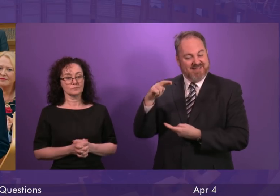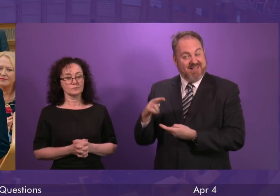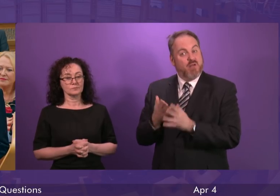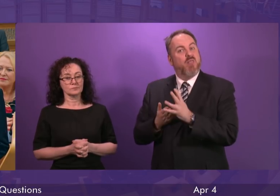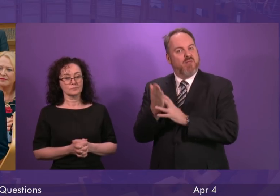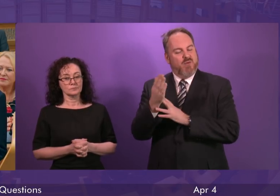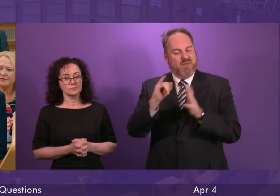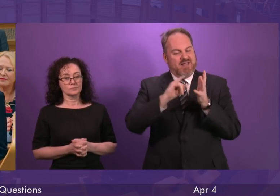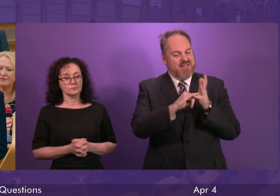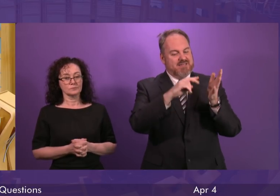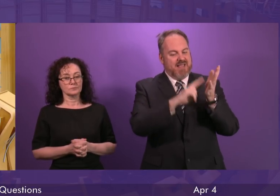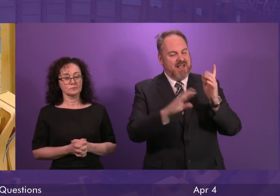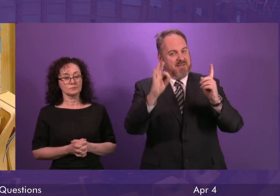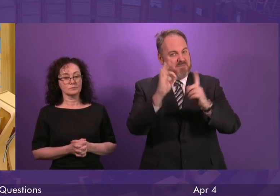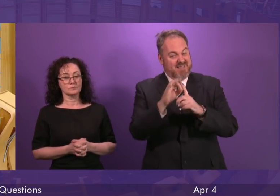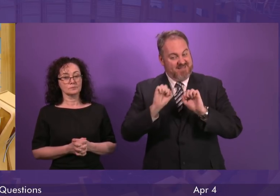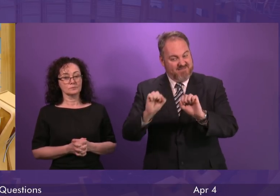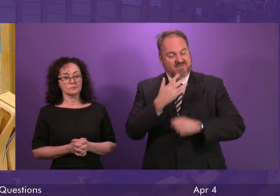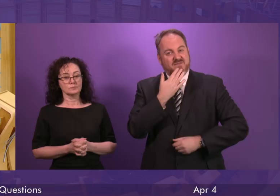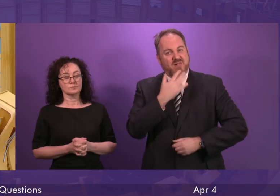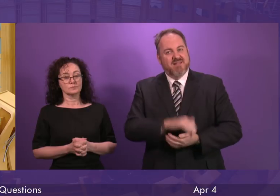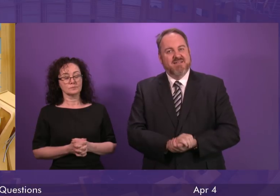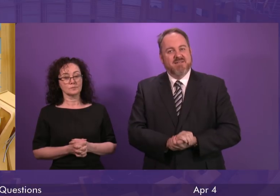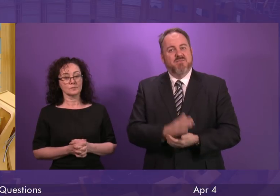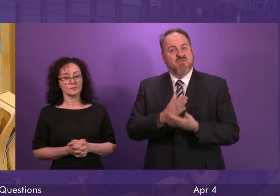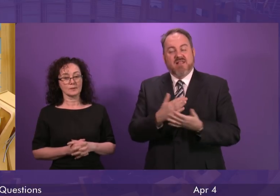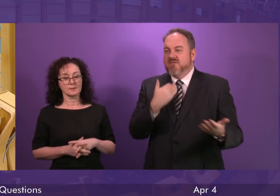We also know that schools say that a lack of teachers—there have been fewer of them